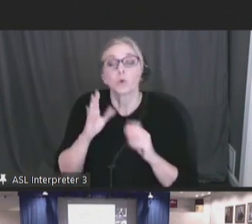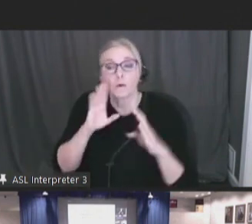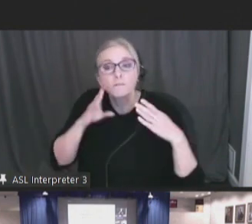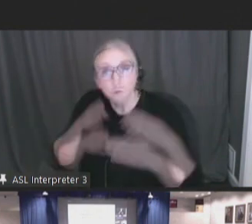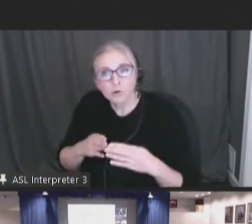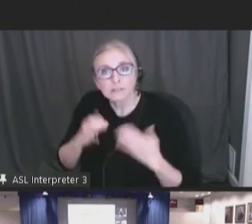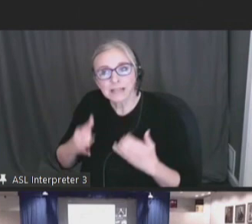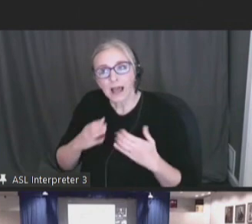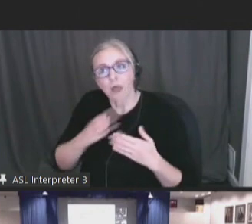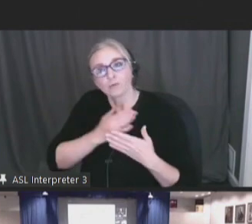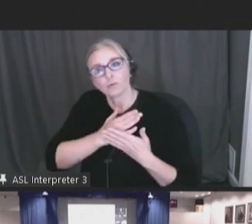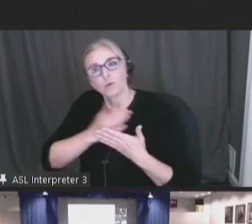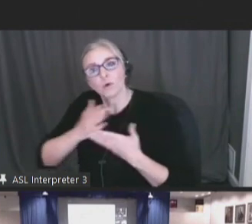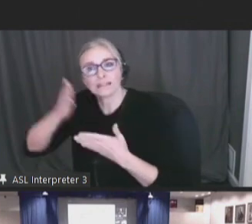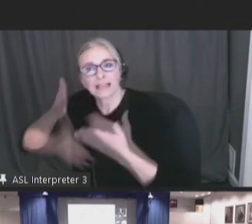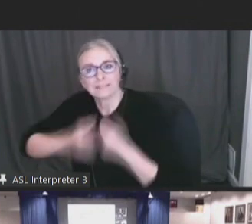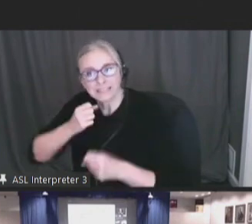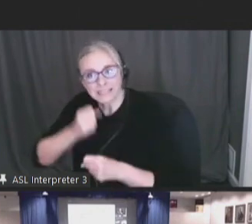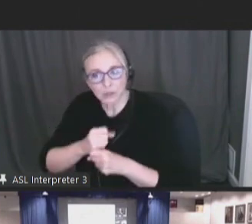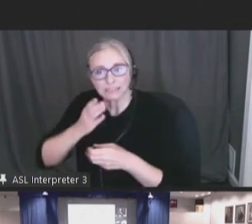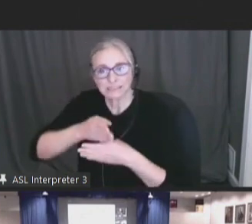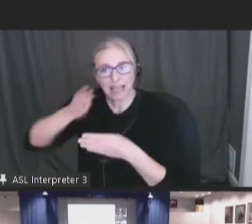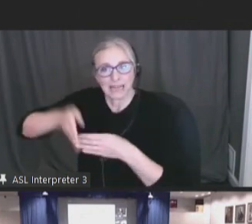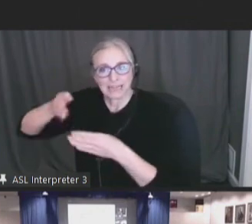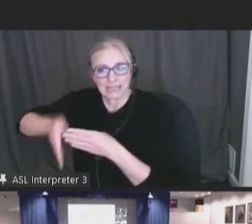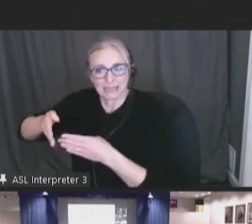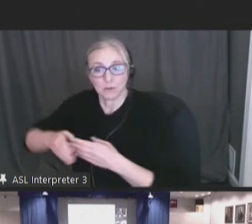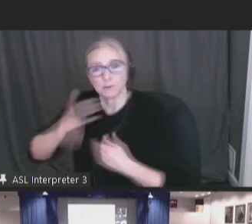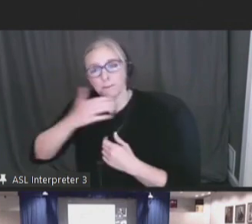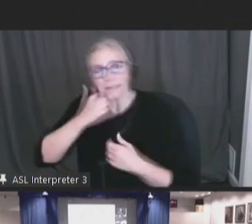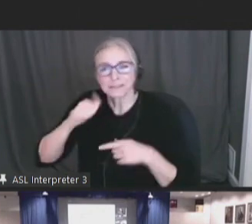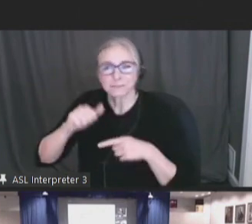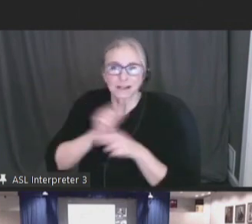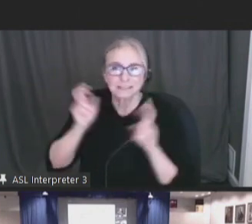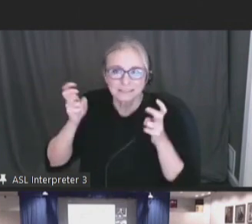the end of the year is wrapping up best practices and lessons learned.